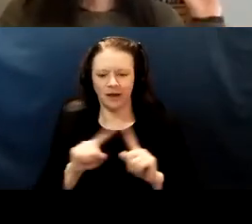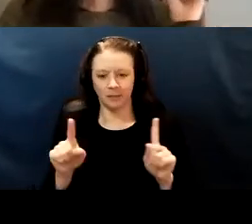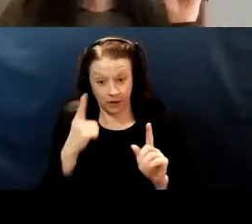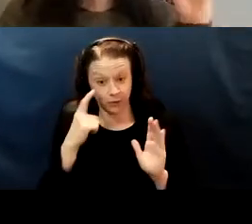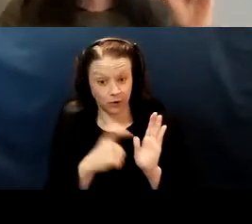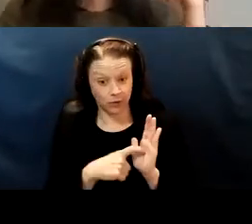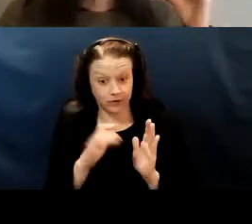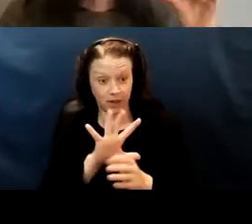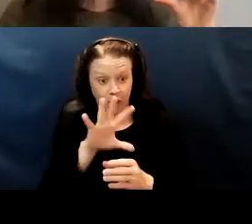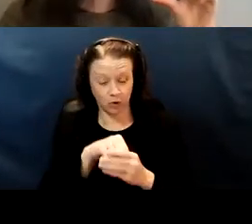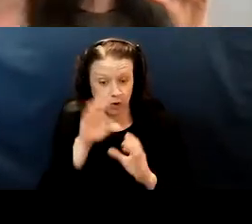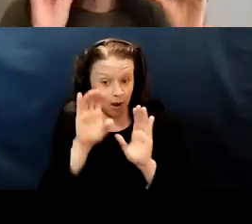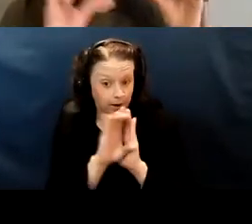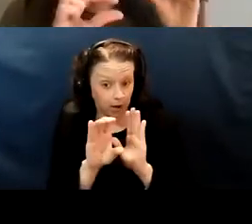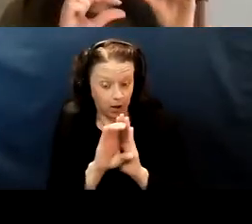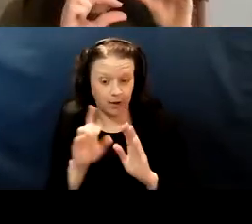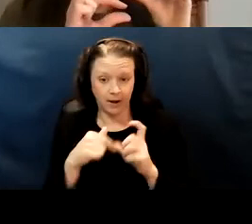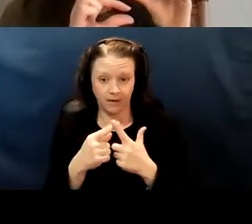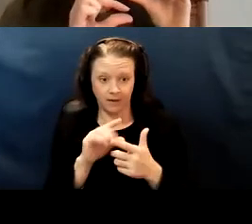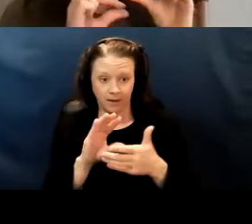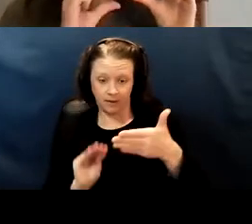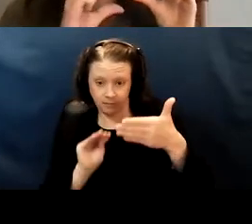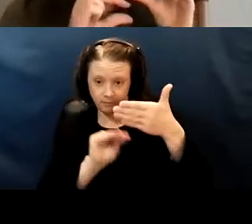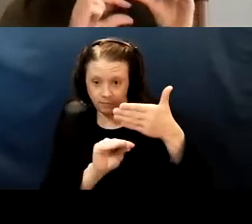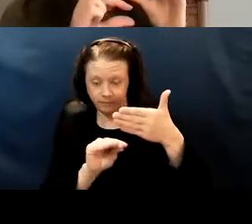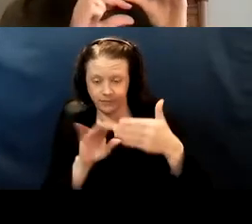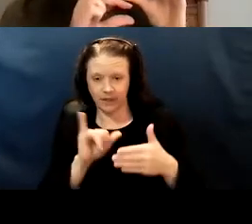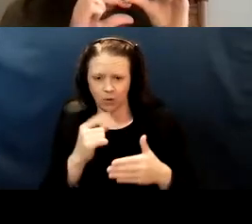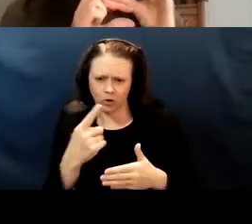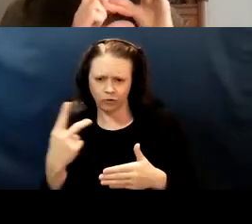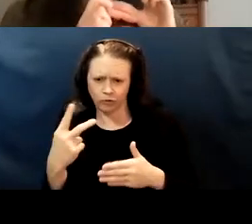including a little icon and like a one or two-word description of